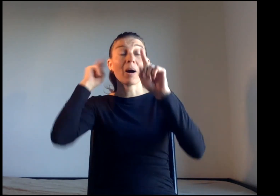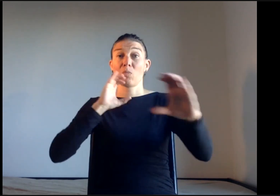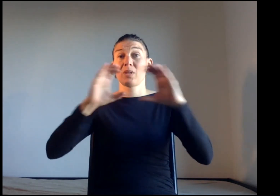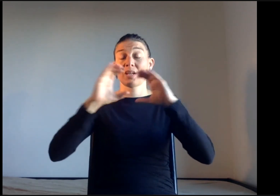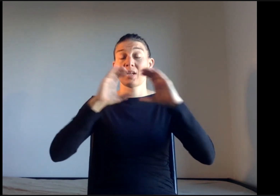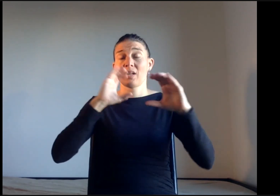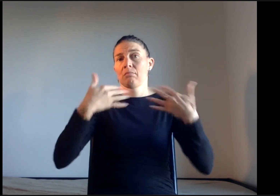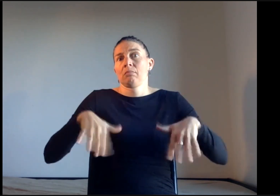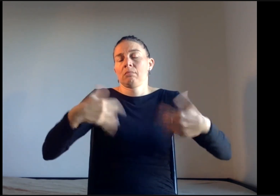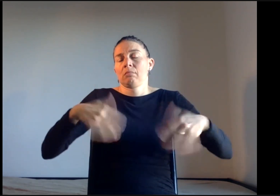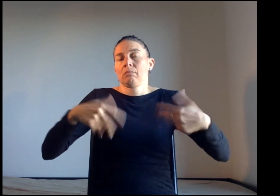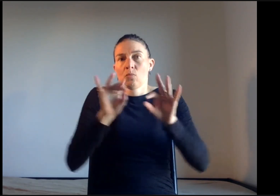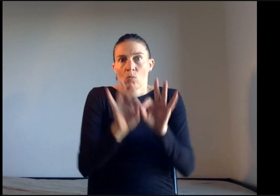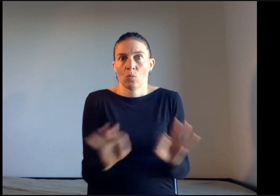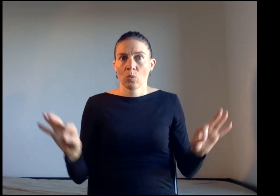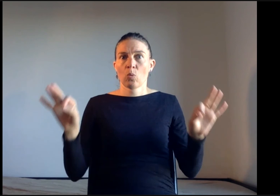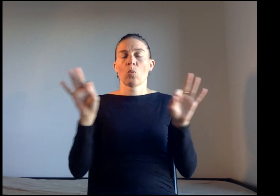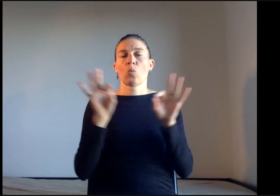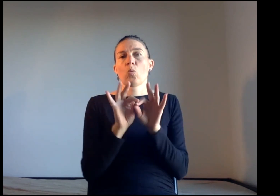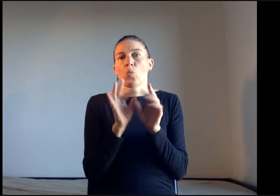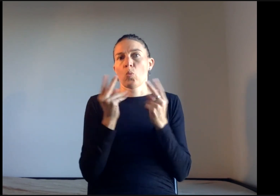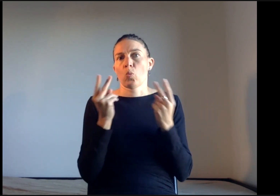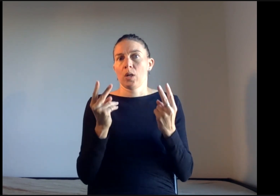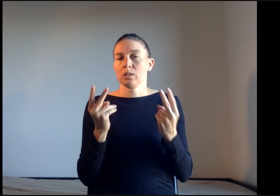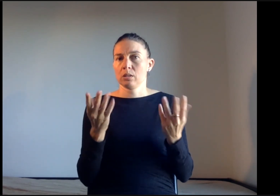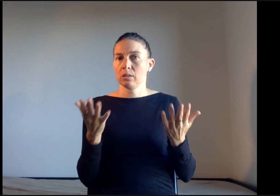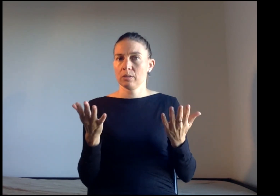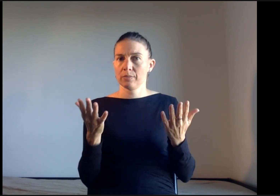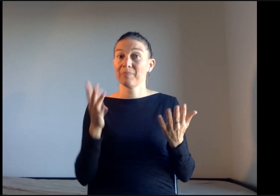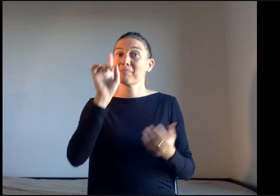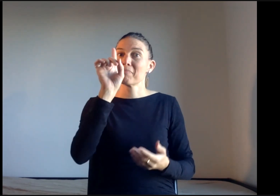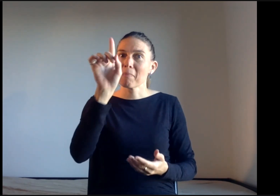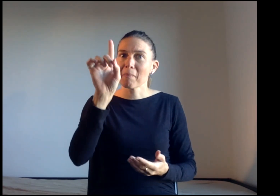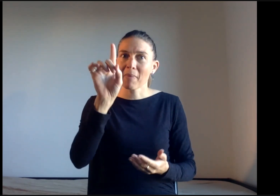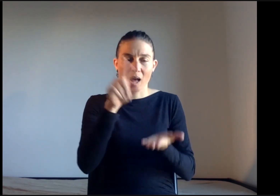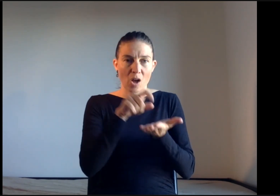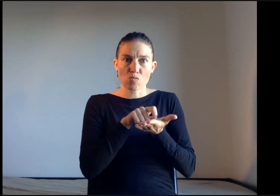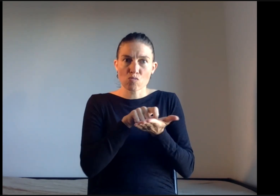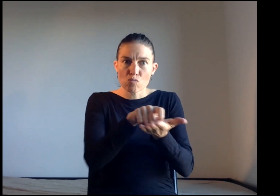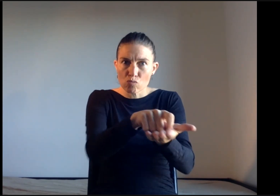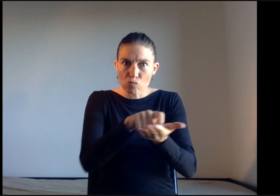Also written communication is very important to us.